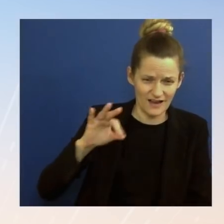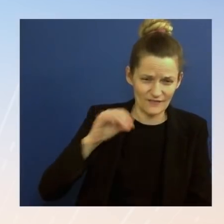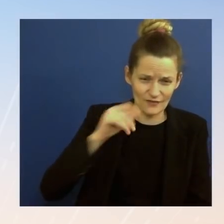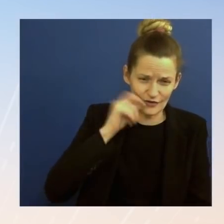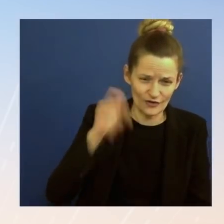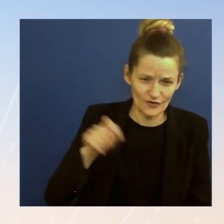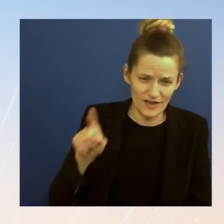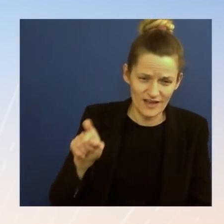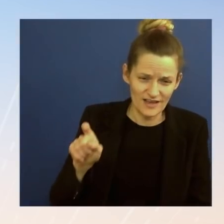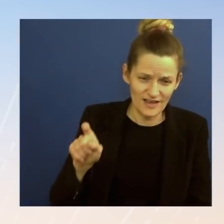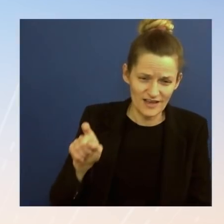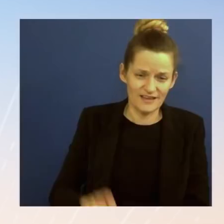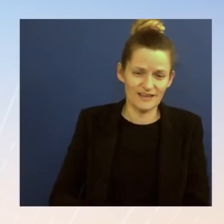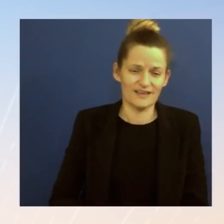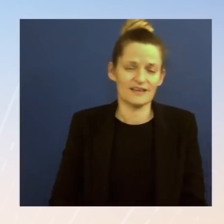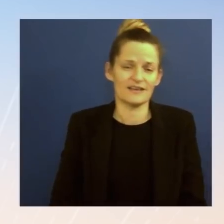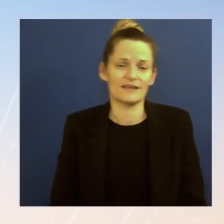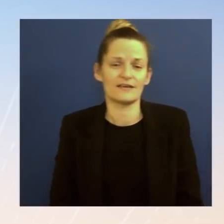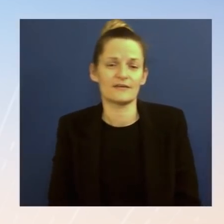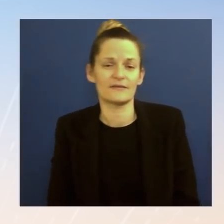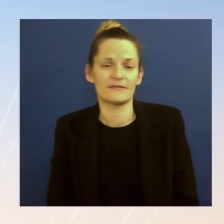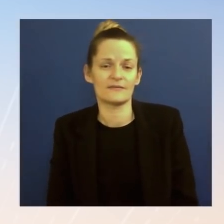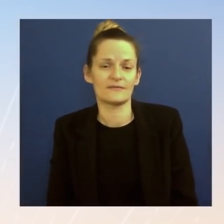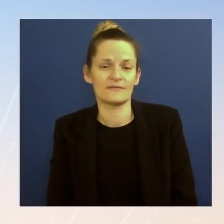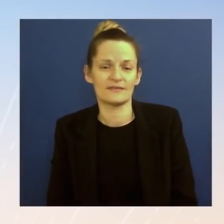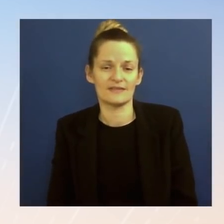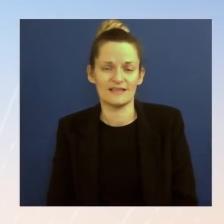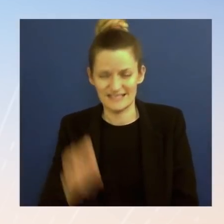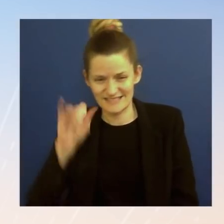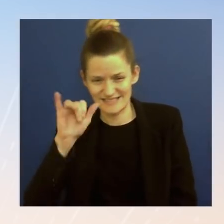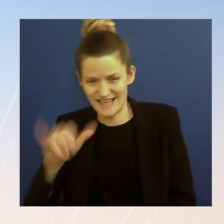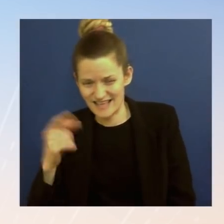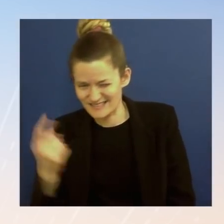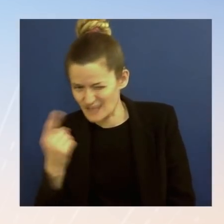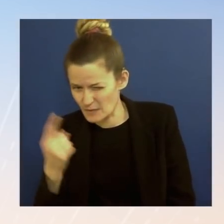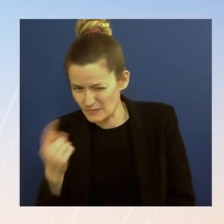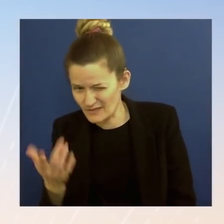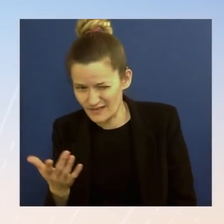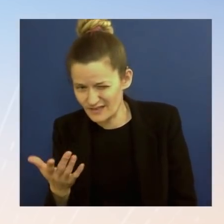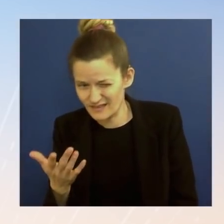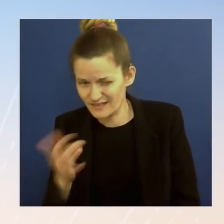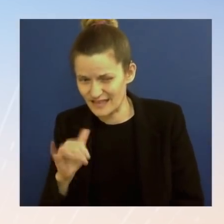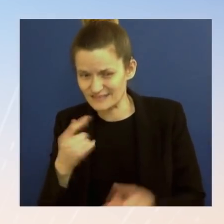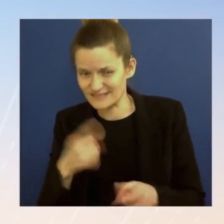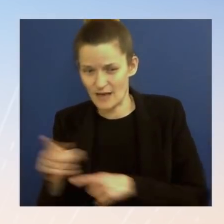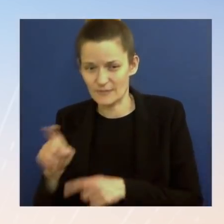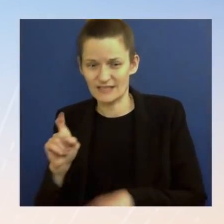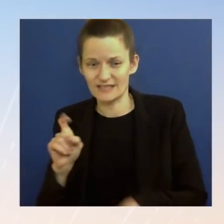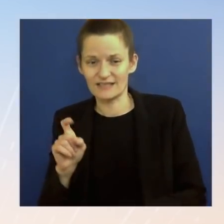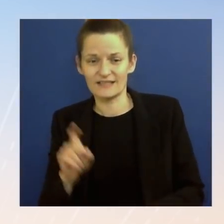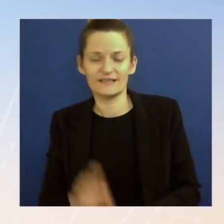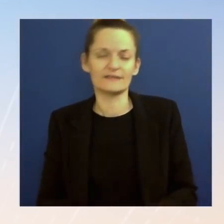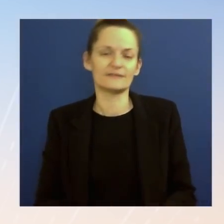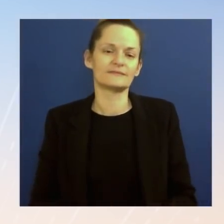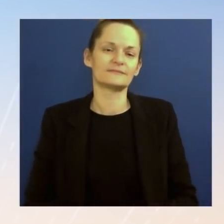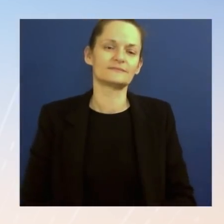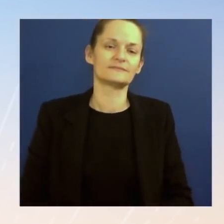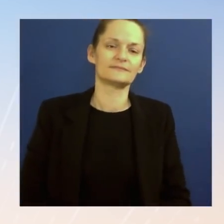Ms. Psaki: Let -- let me check with the Department of Defense. We obviously had trainers on the ground for a period of time. We hadn't -- then we pulled them back.